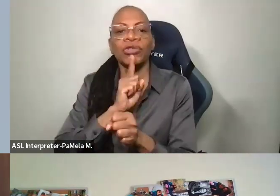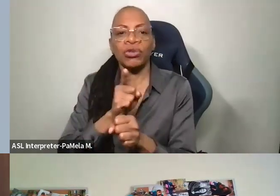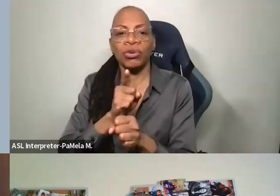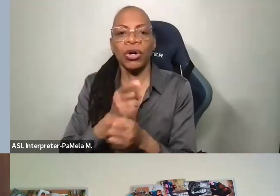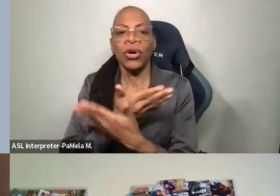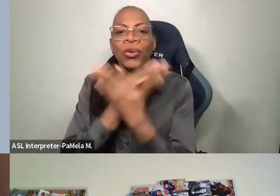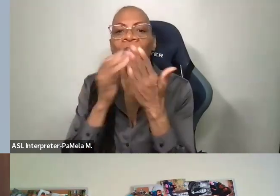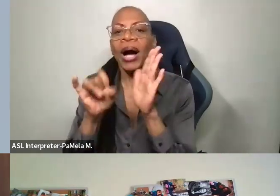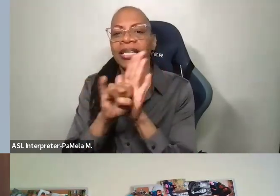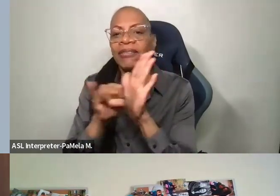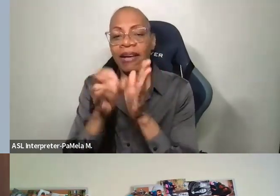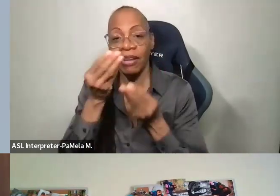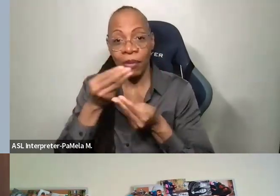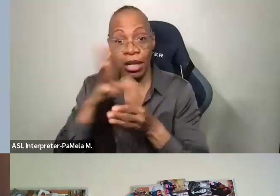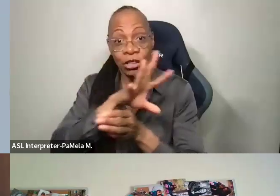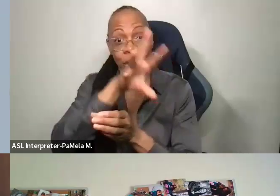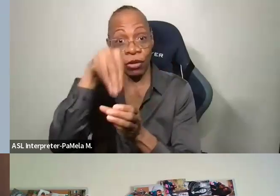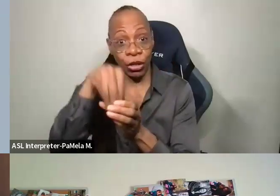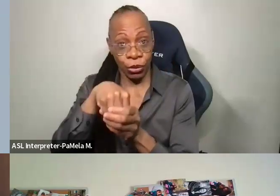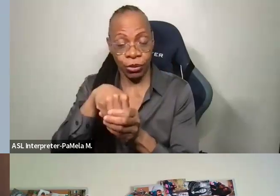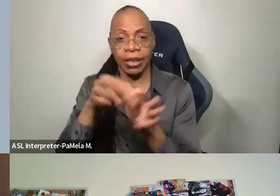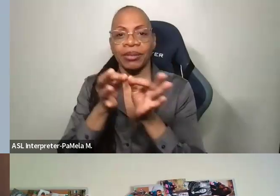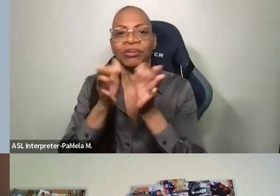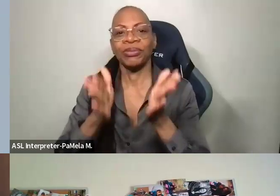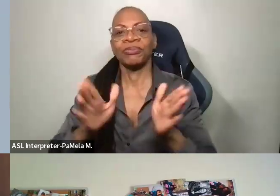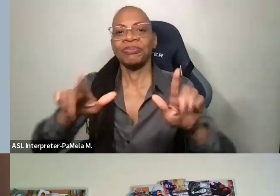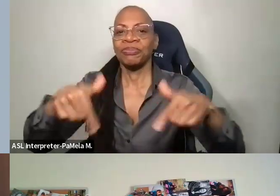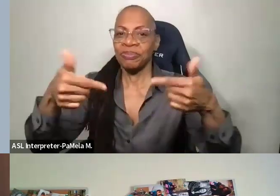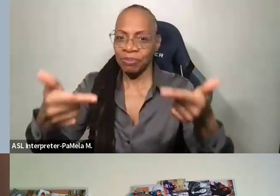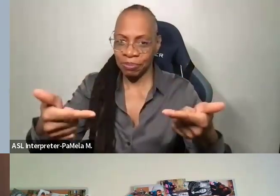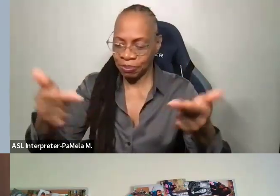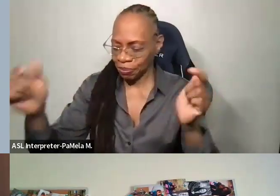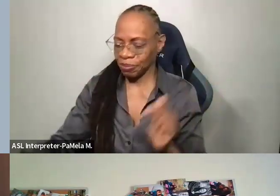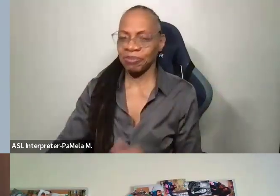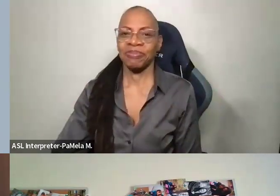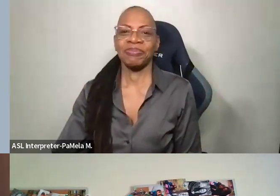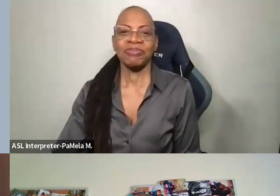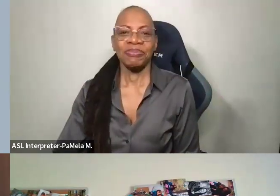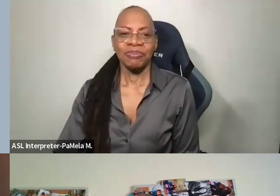at a later point as that relationship strengthens. And then it would be dated for the date that you collect